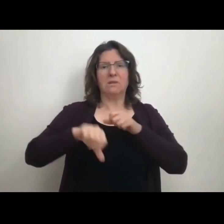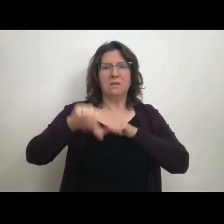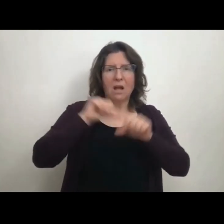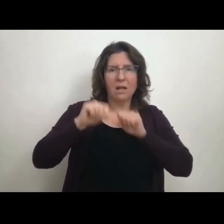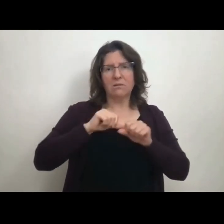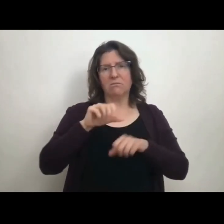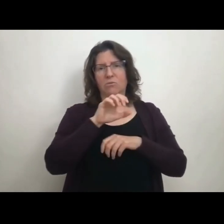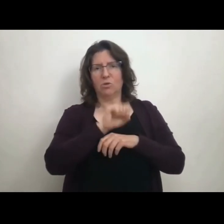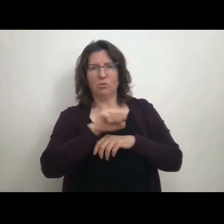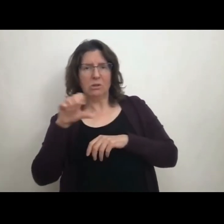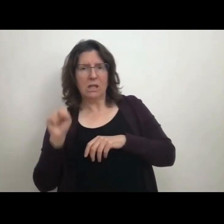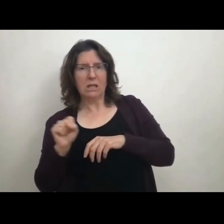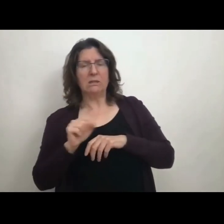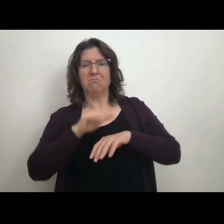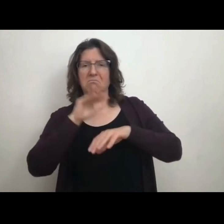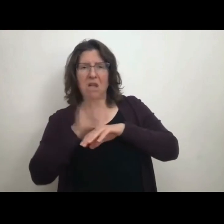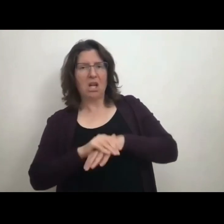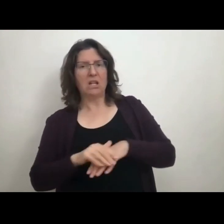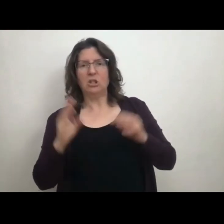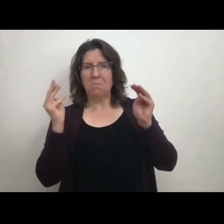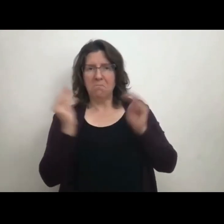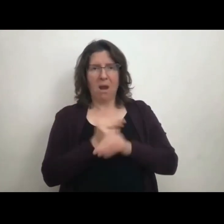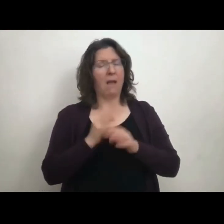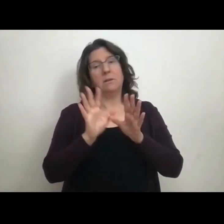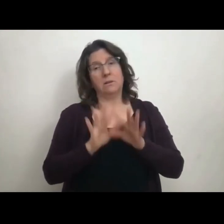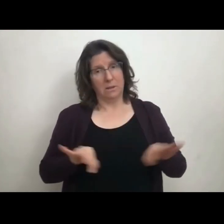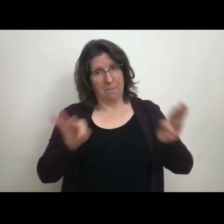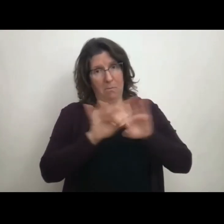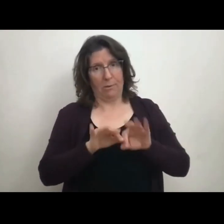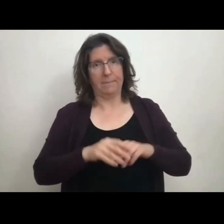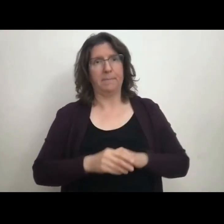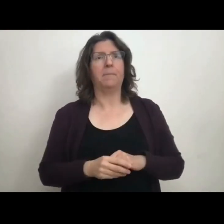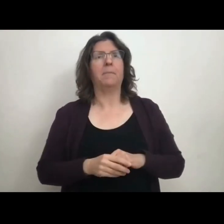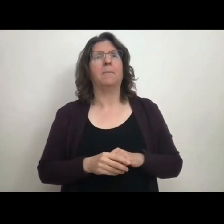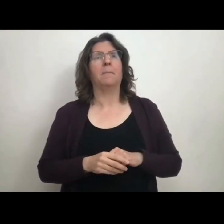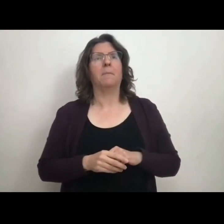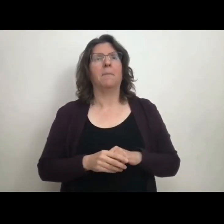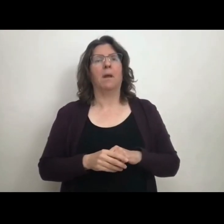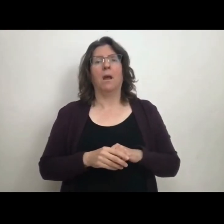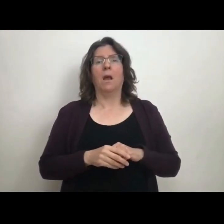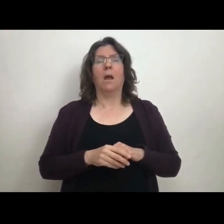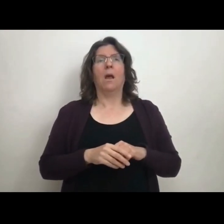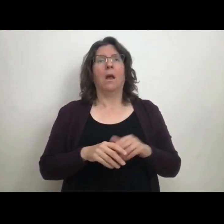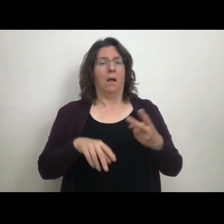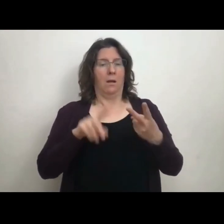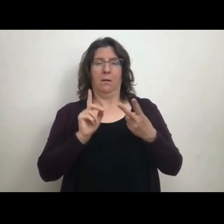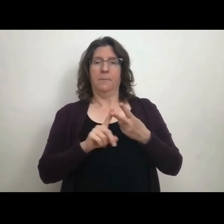Science, Social Studies, English, Math. Again, this is key!